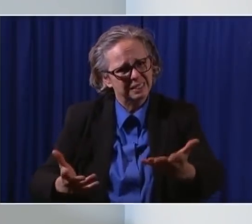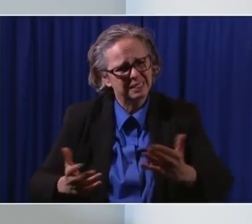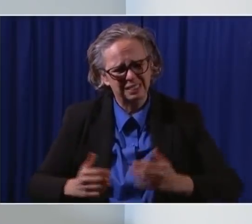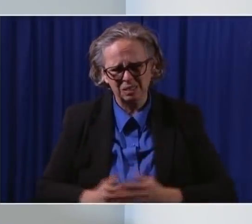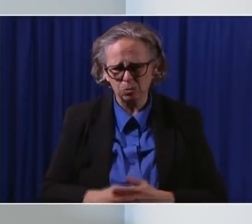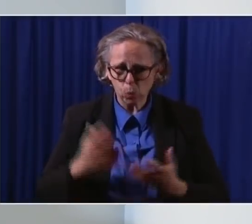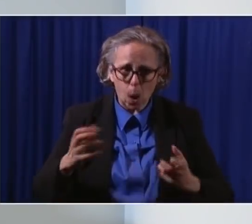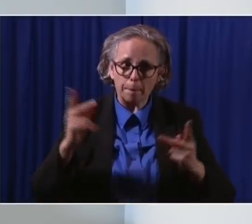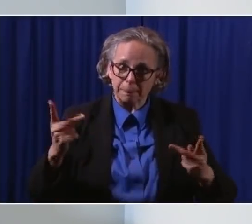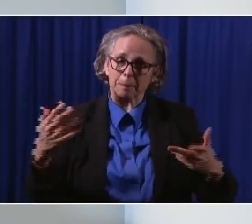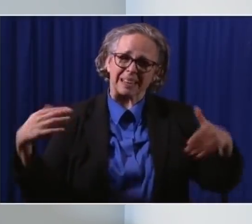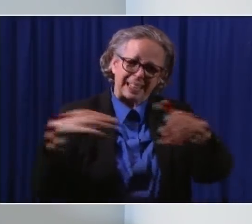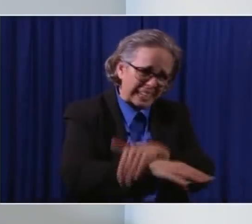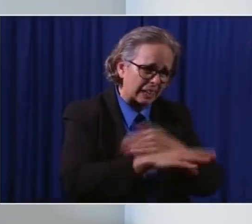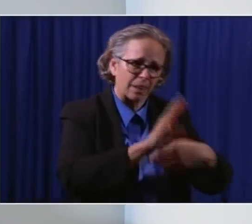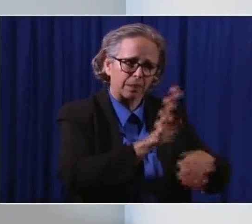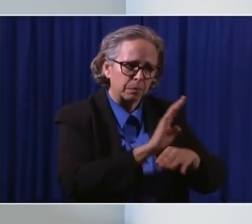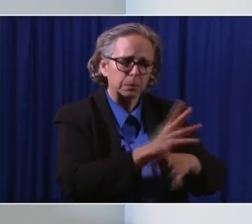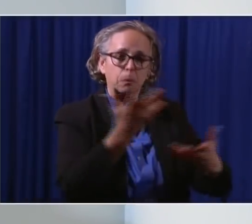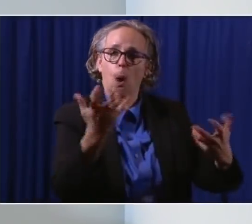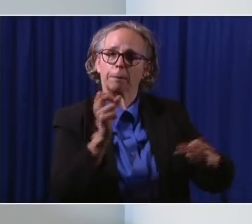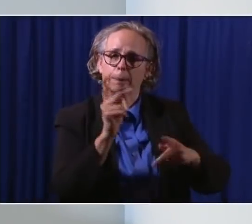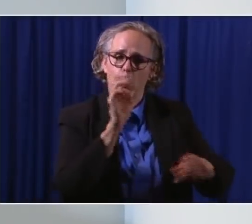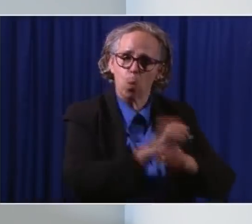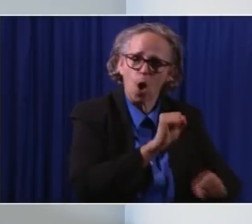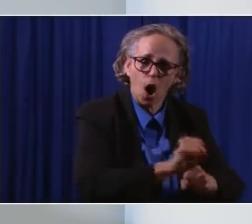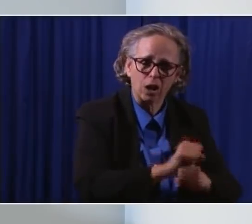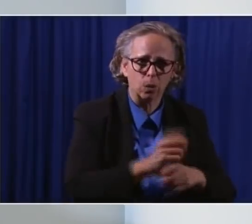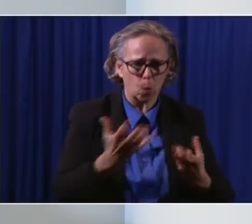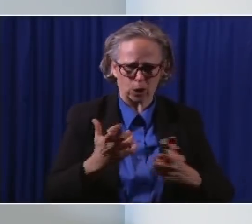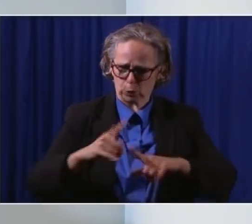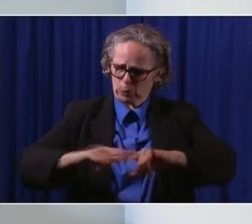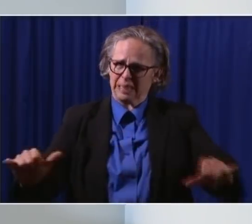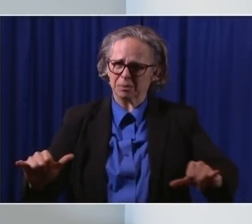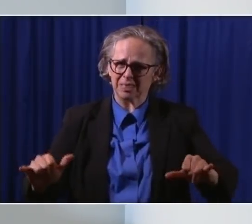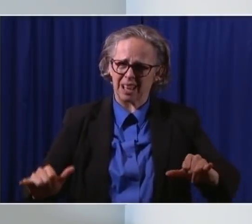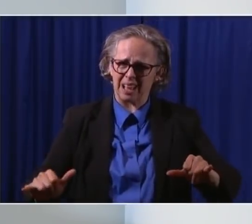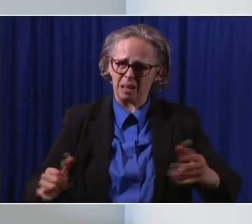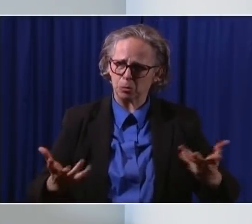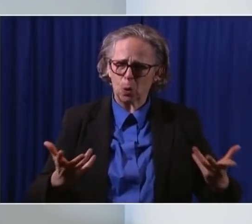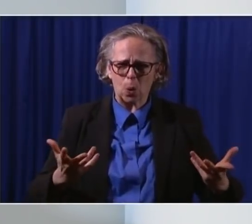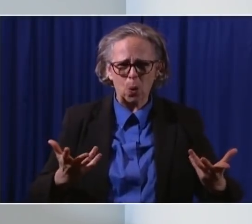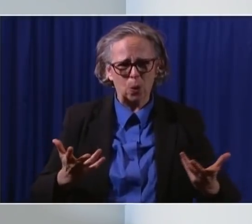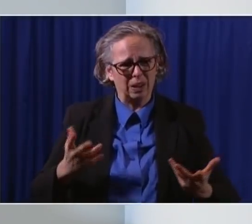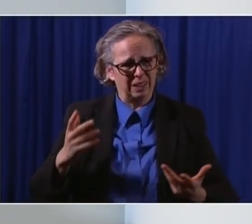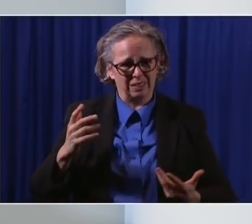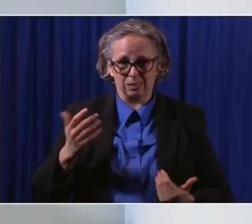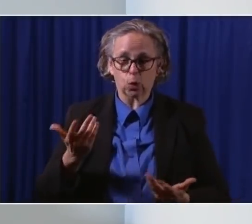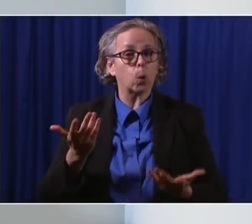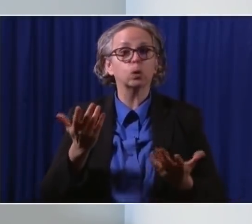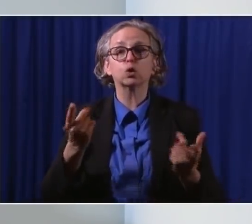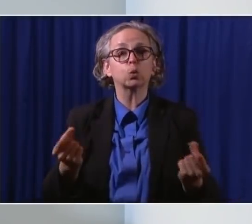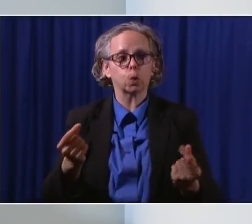SO WE CAN HAVE CUSTOMERS AND PEOPLE WILL COME IN AND WANT TO DO BUSINESS. WE UNDERSTAND THE DIFFERENCE BETWEEN THE HEALTH AND ECONOMIC